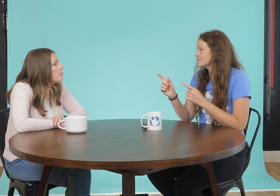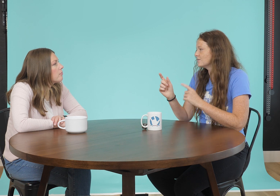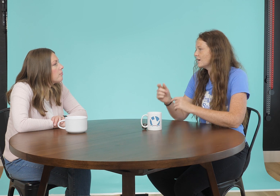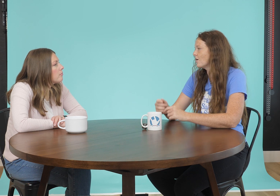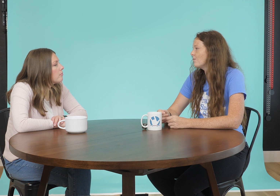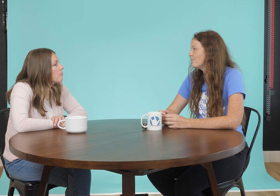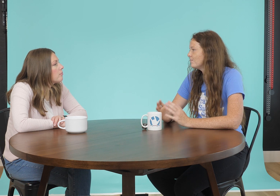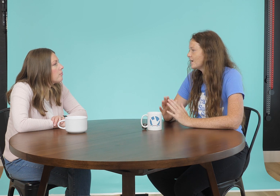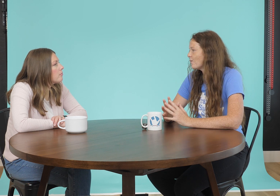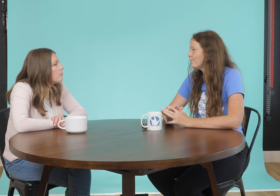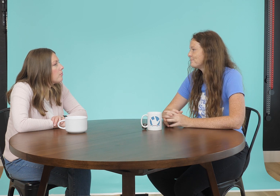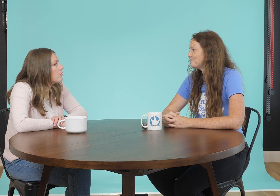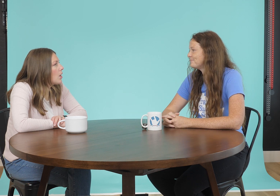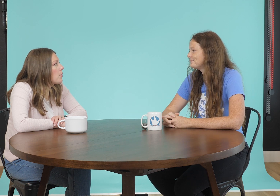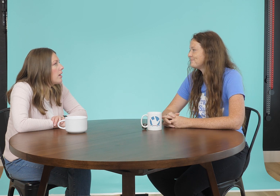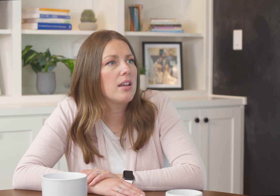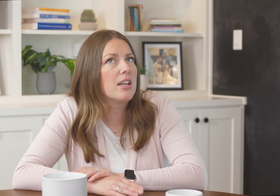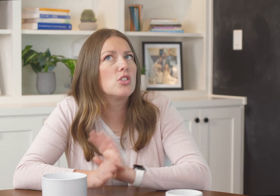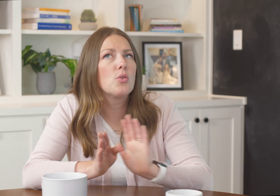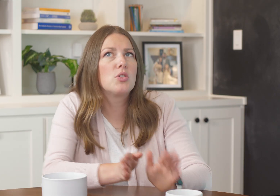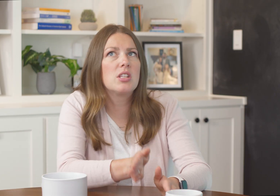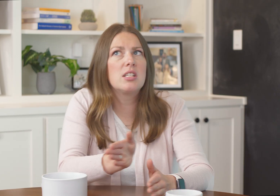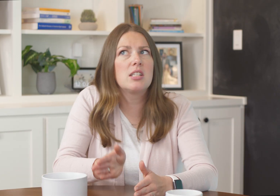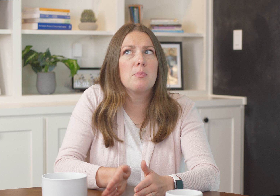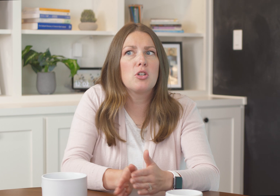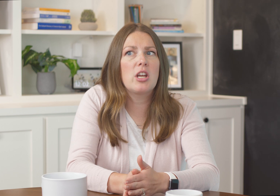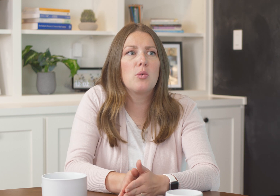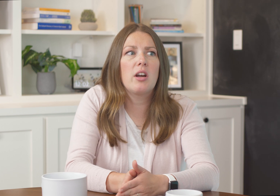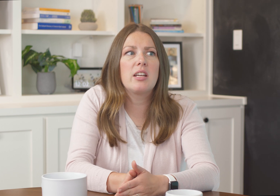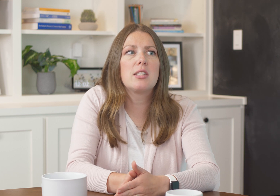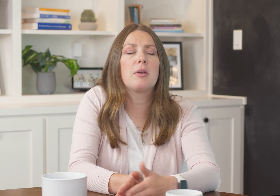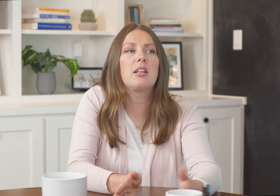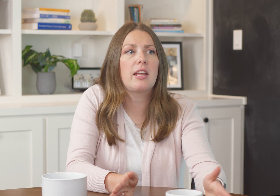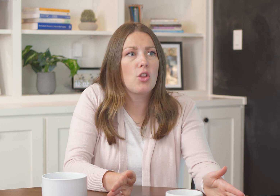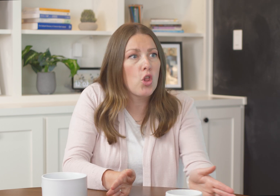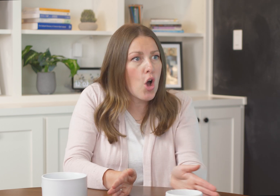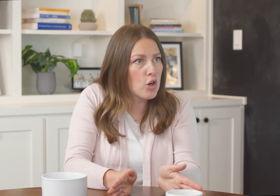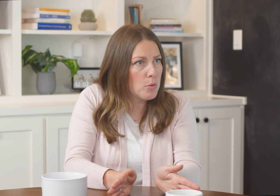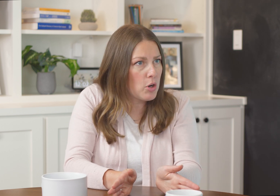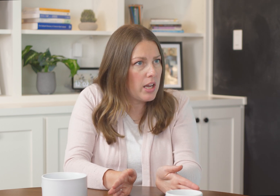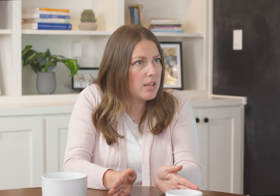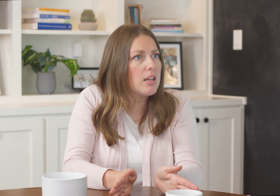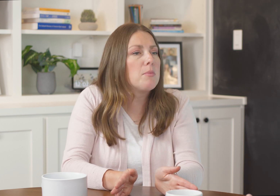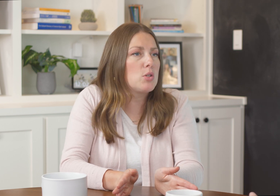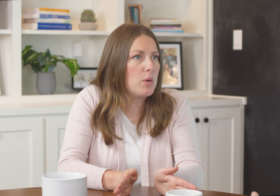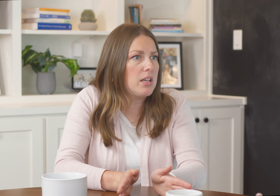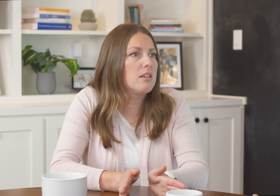So they go they go home. Okay. And so the December January is typically like the longer break in between.